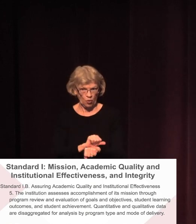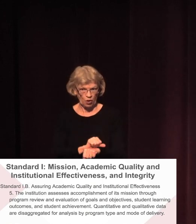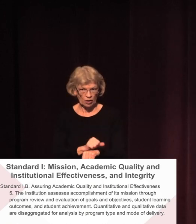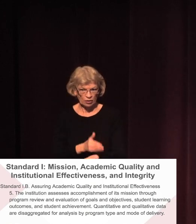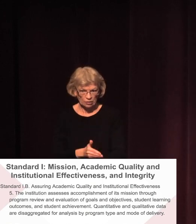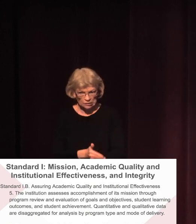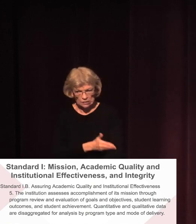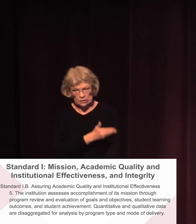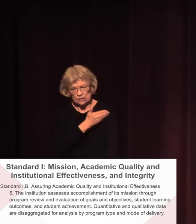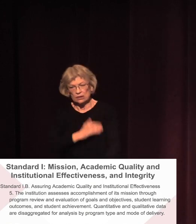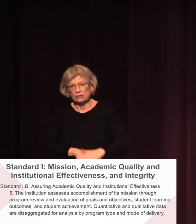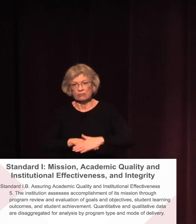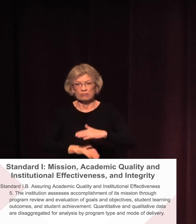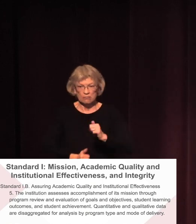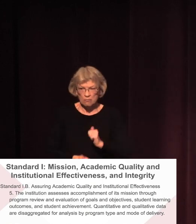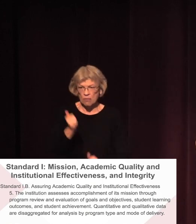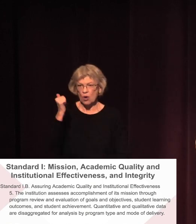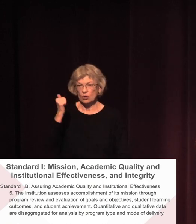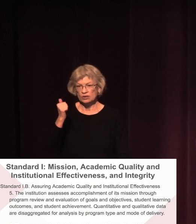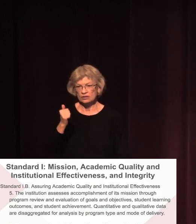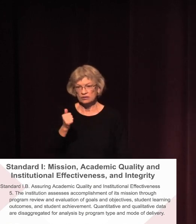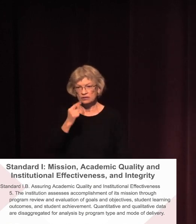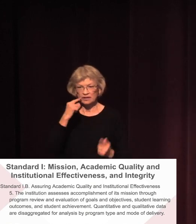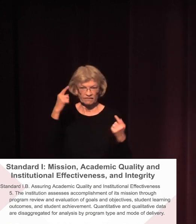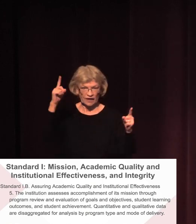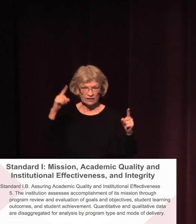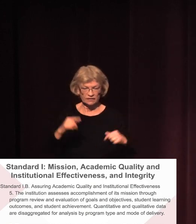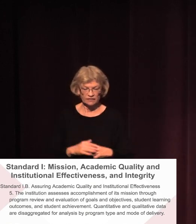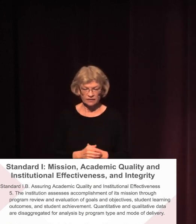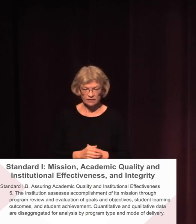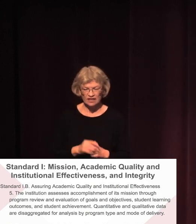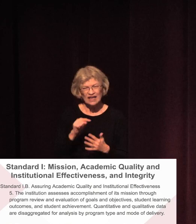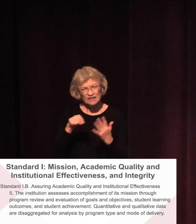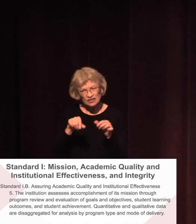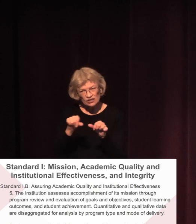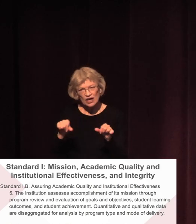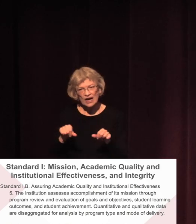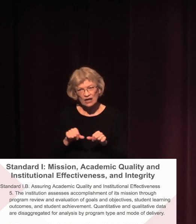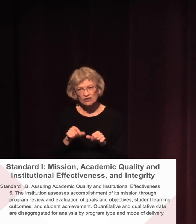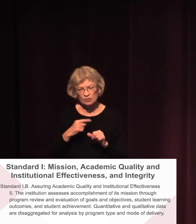So on standard 1B5 and 1B6 this is the areas where we have a lot more work to